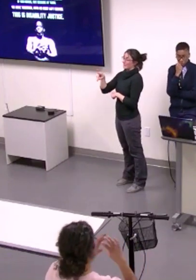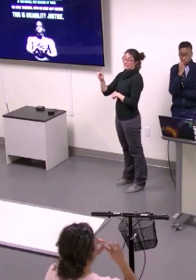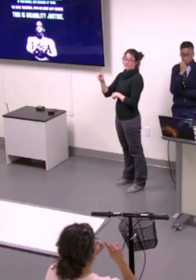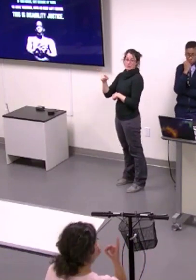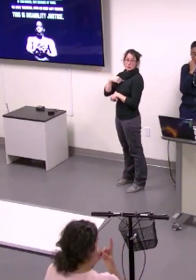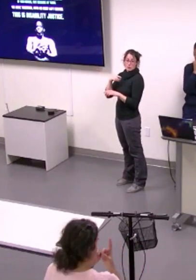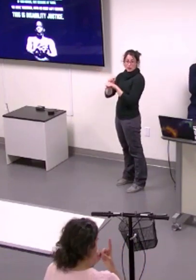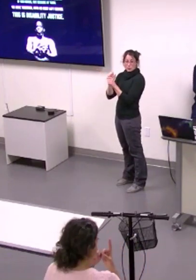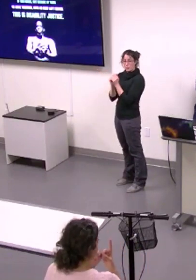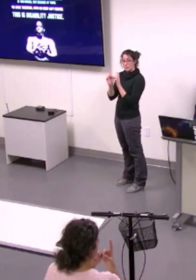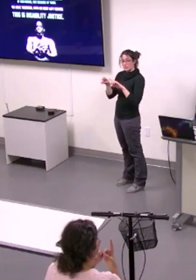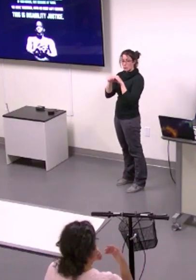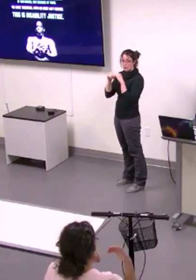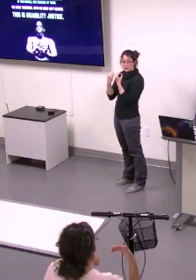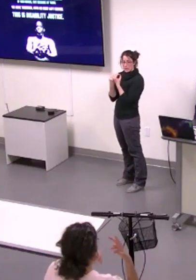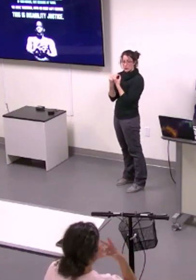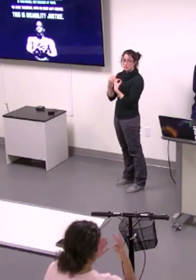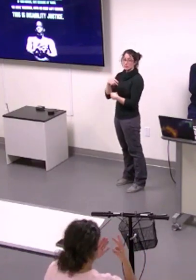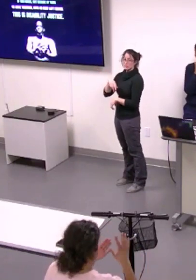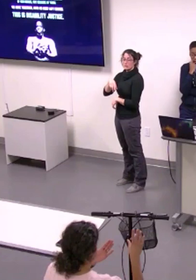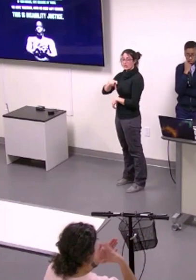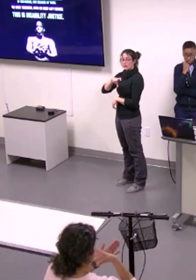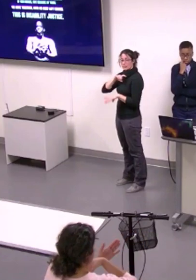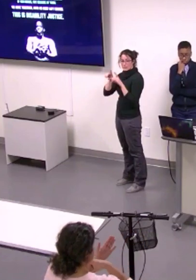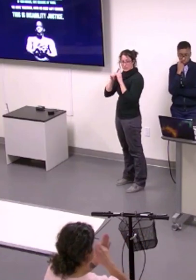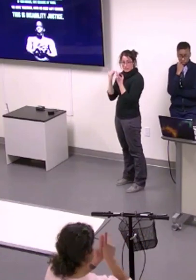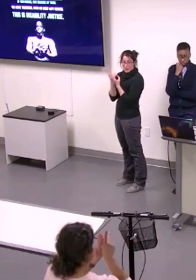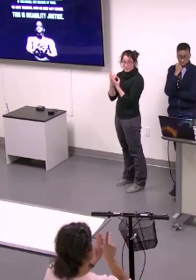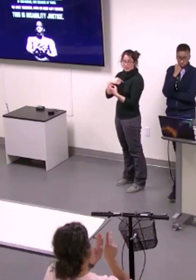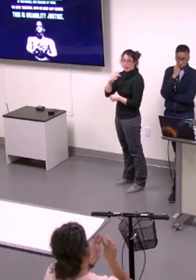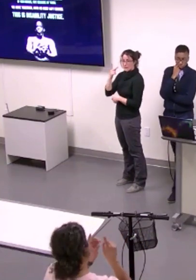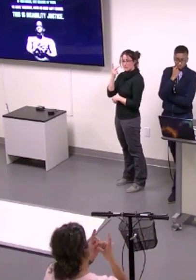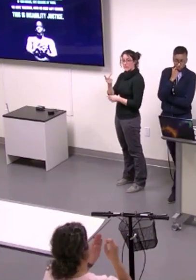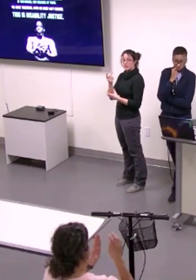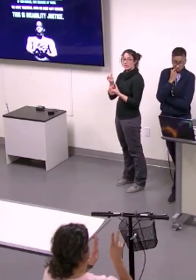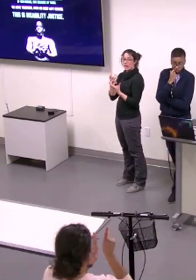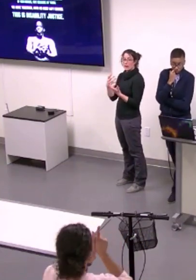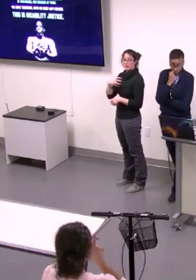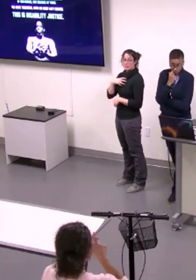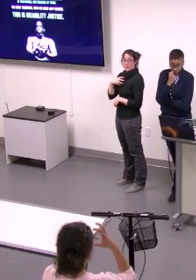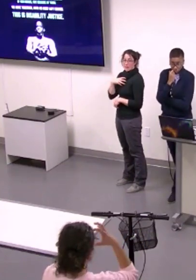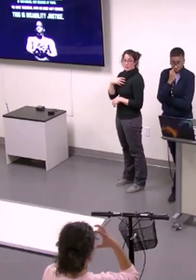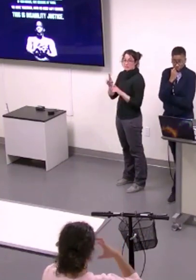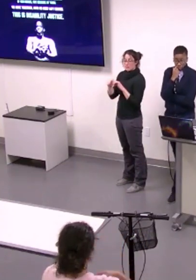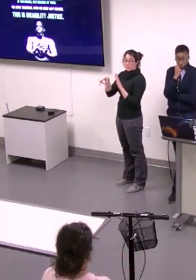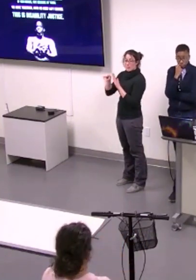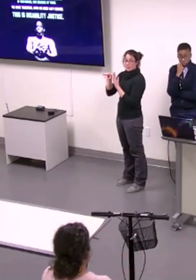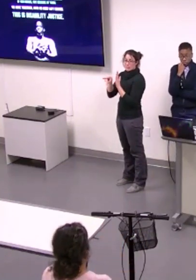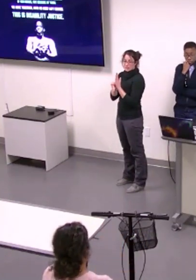The police department, and I see the policies in the department.